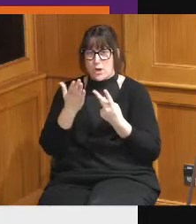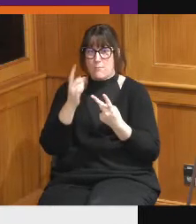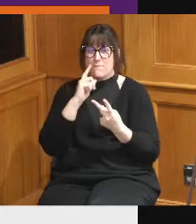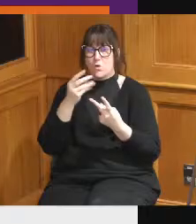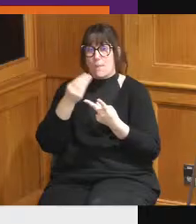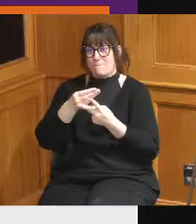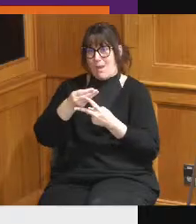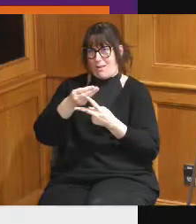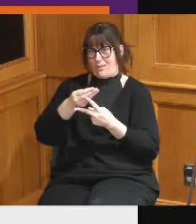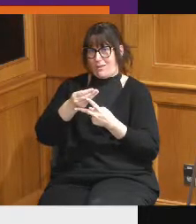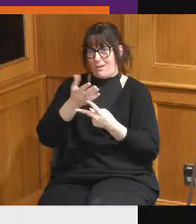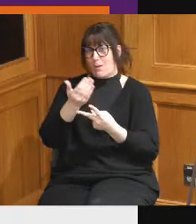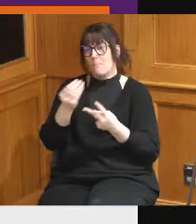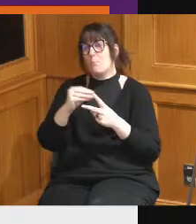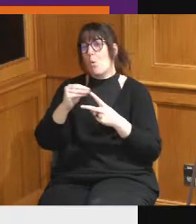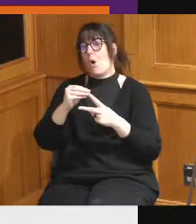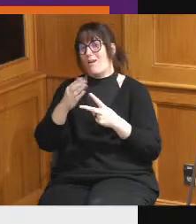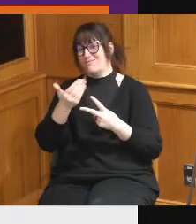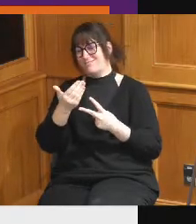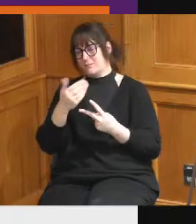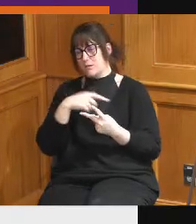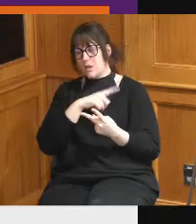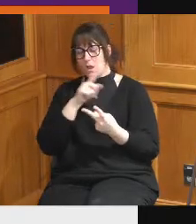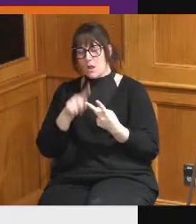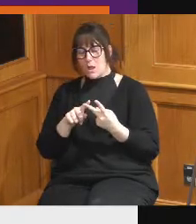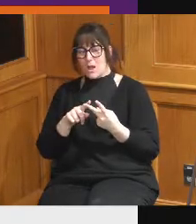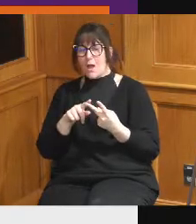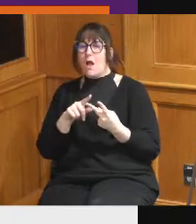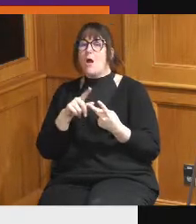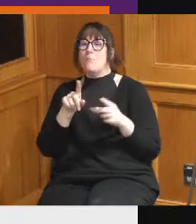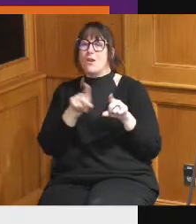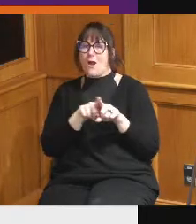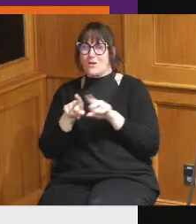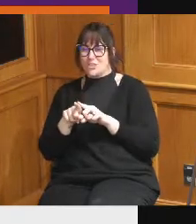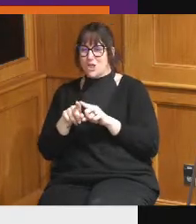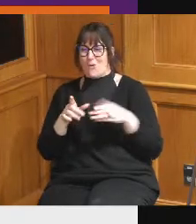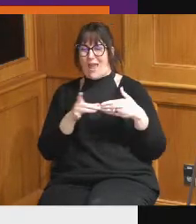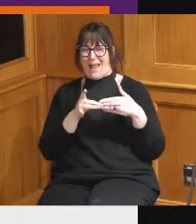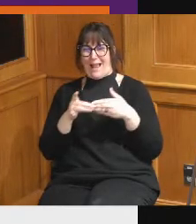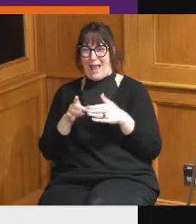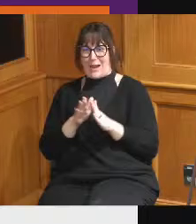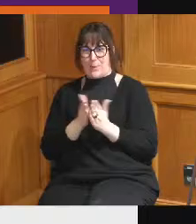this but at a minimum also have essentially like a guide book for that we can all have which says